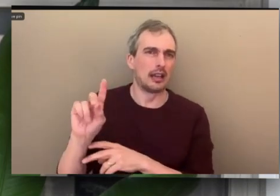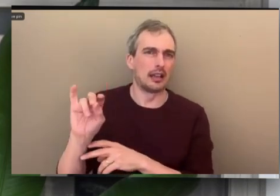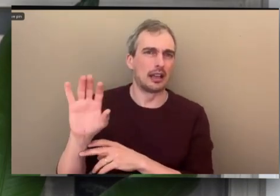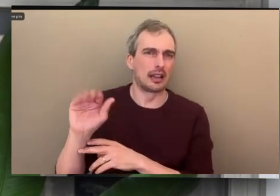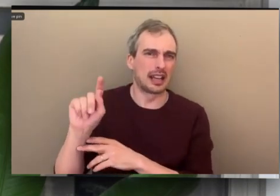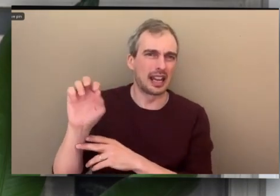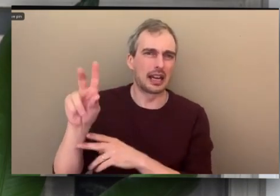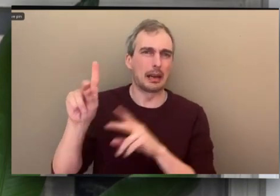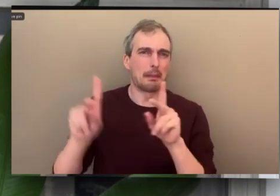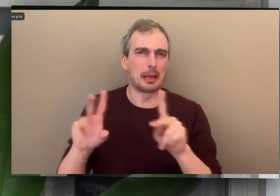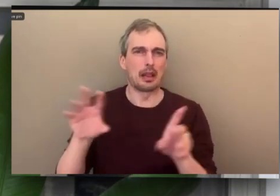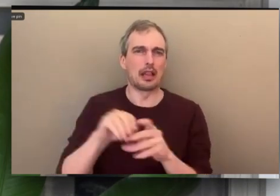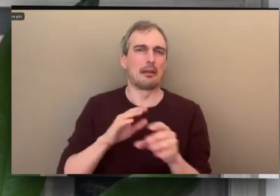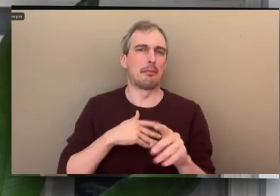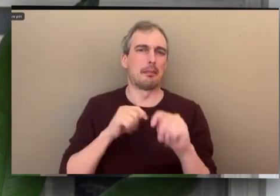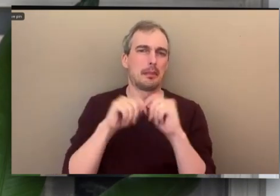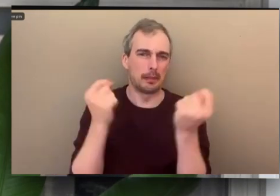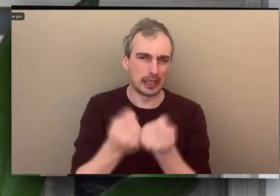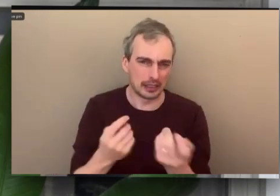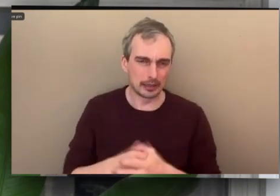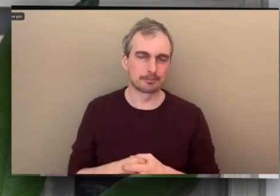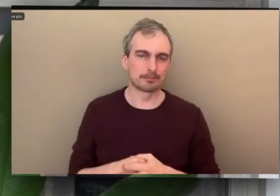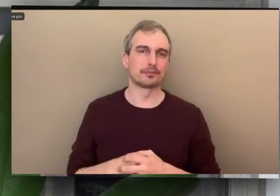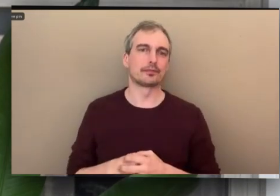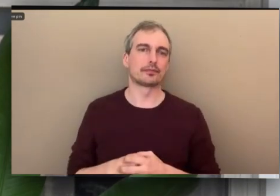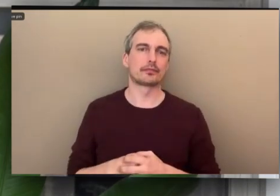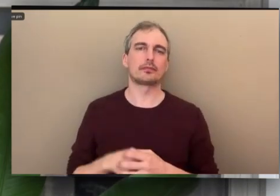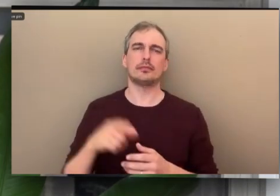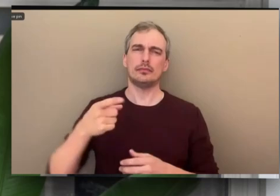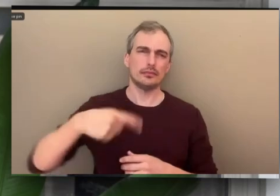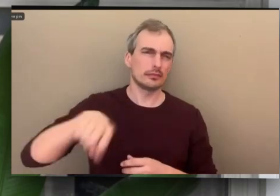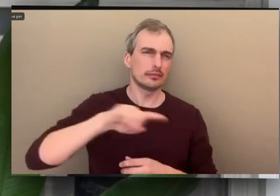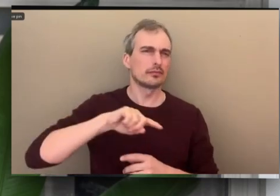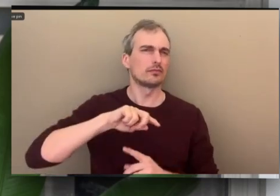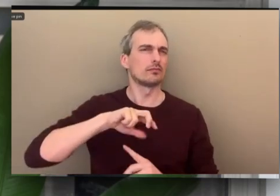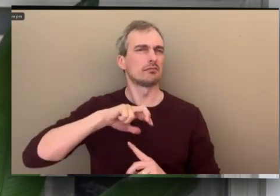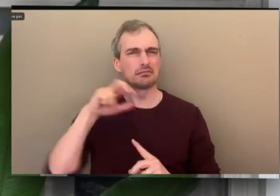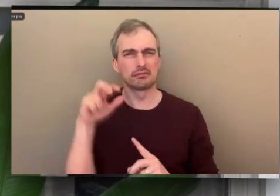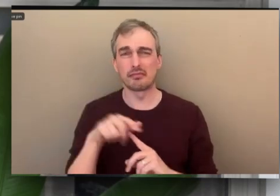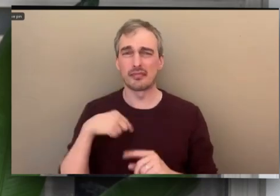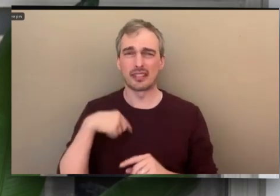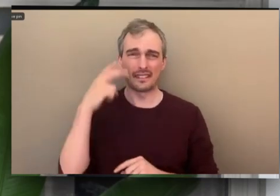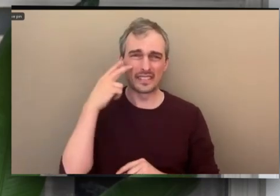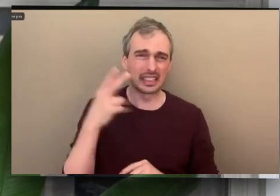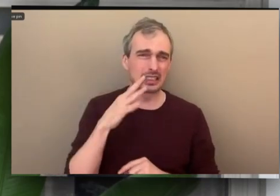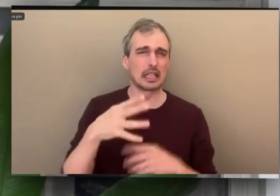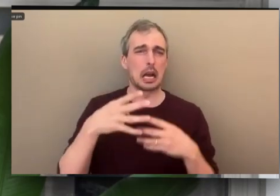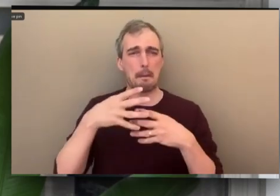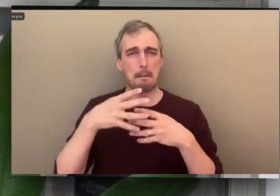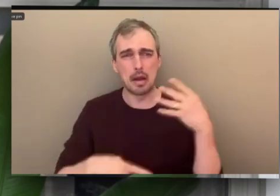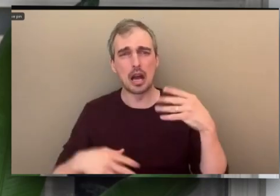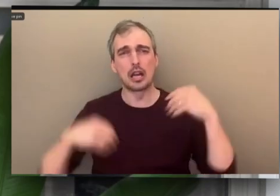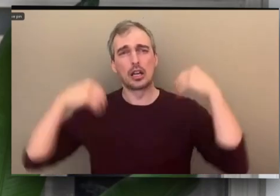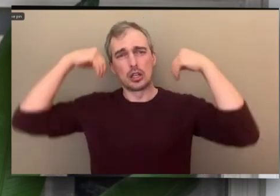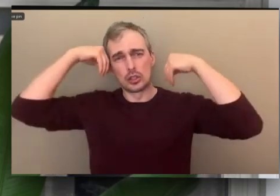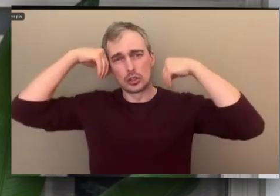But no, they are. I've seen blood, sweat, and tears. And putting this lab together, for example, this didn't happen overnight.